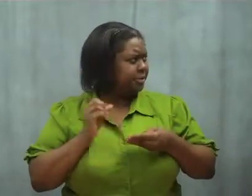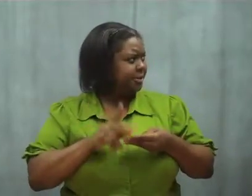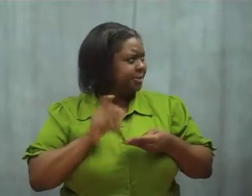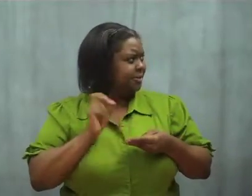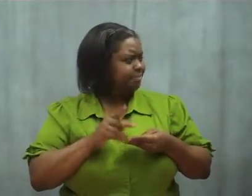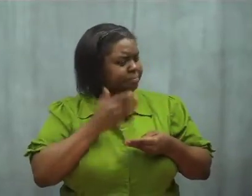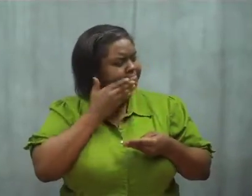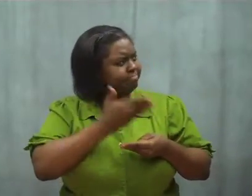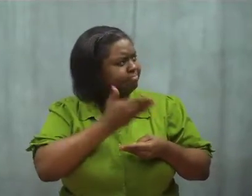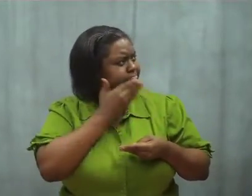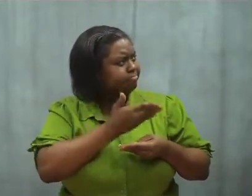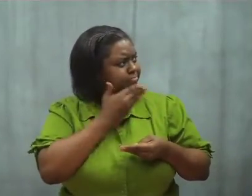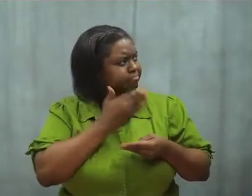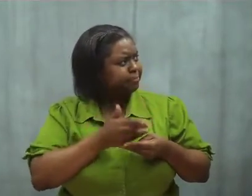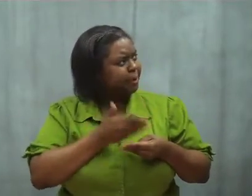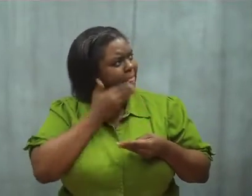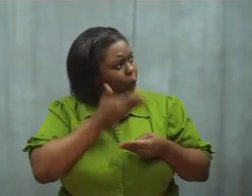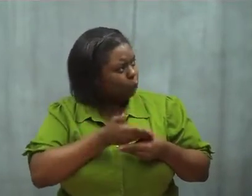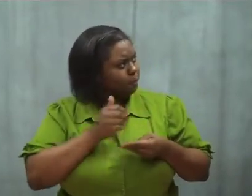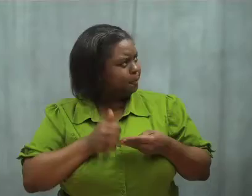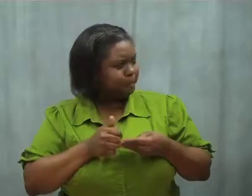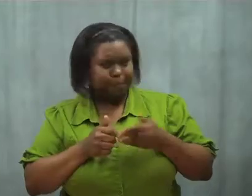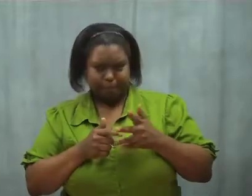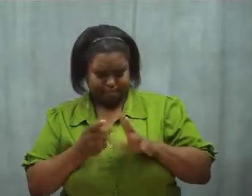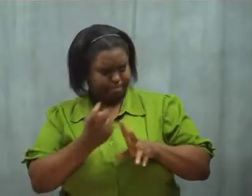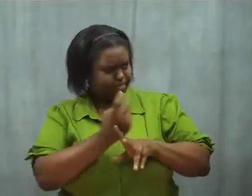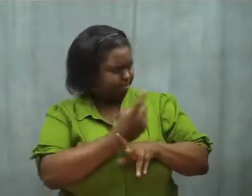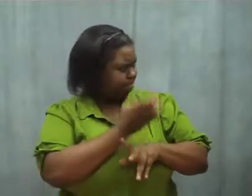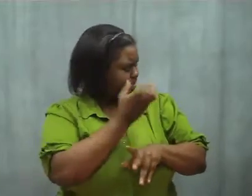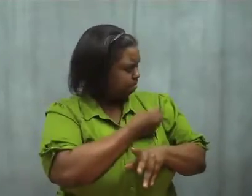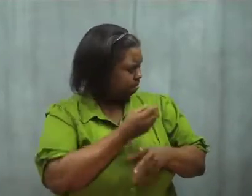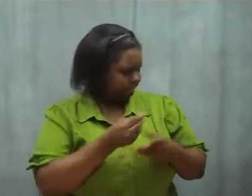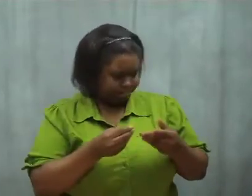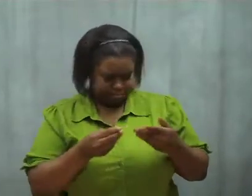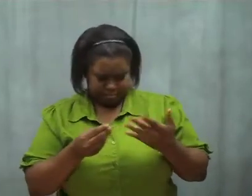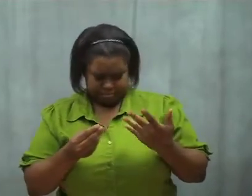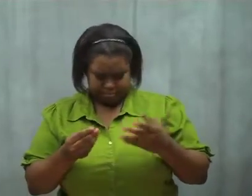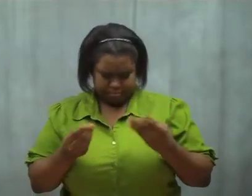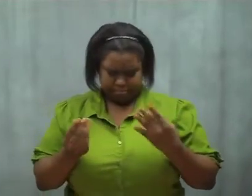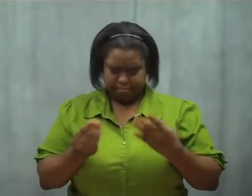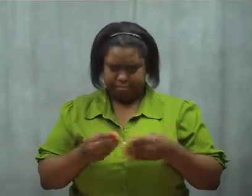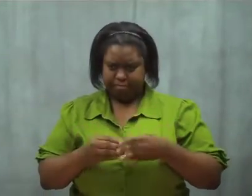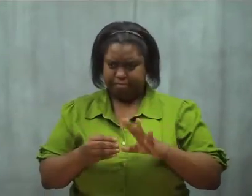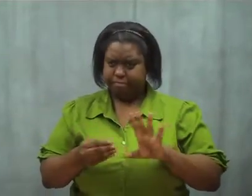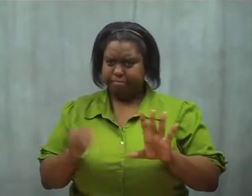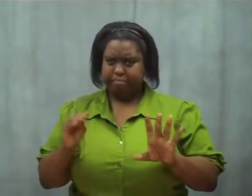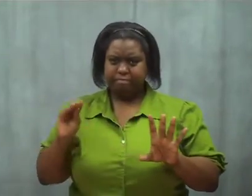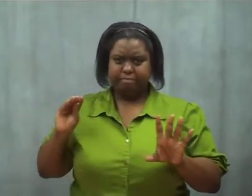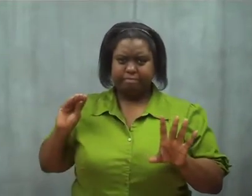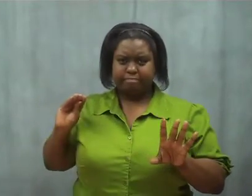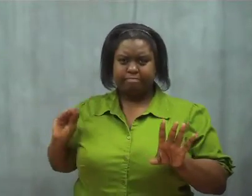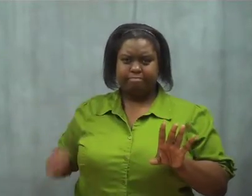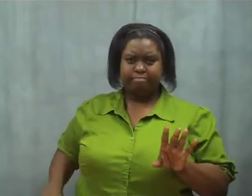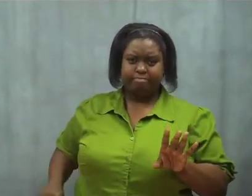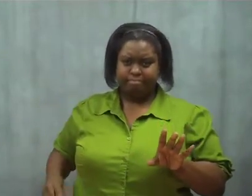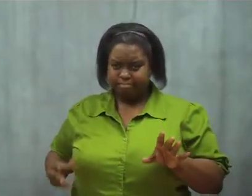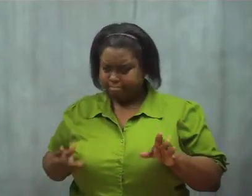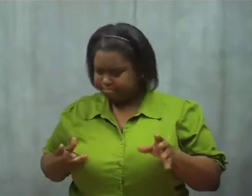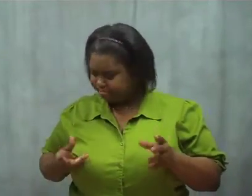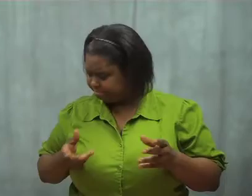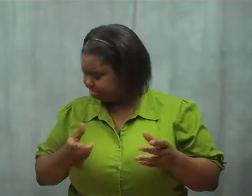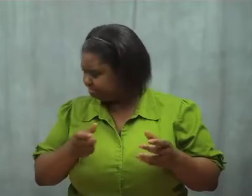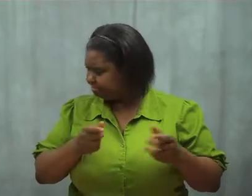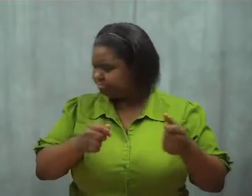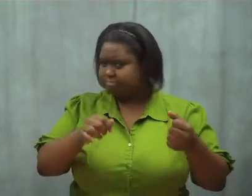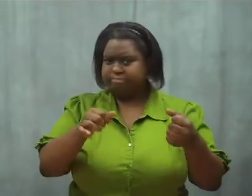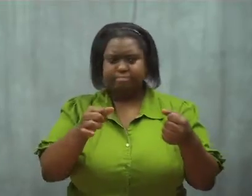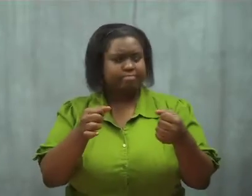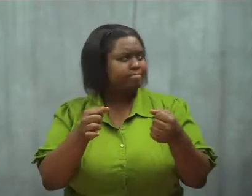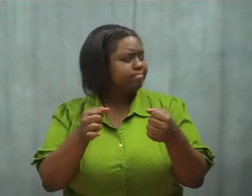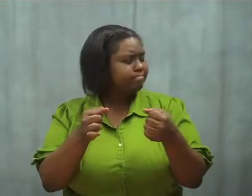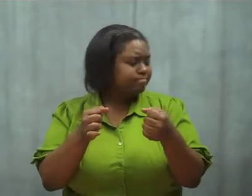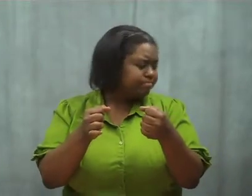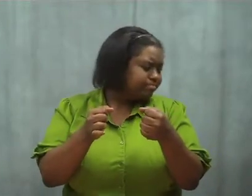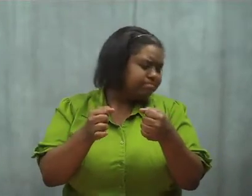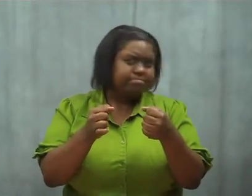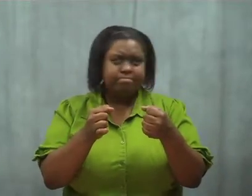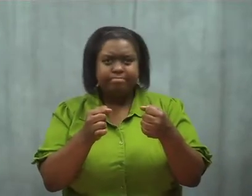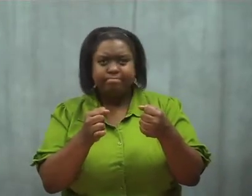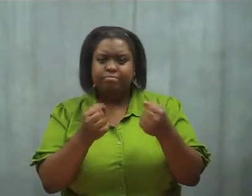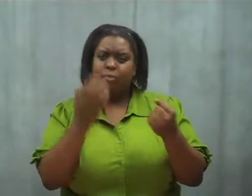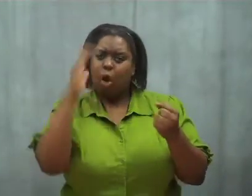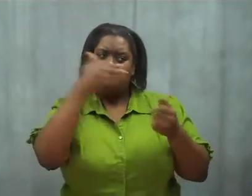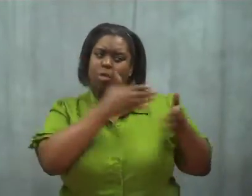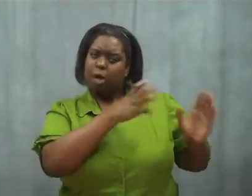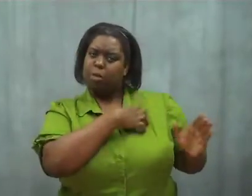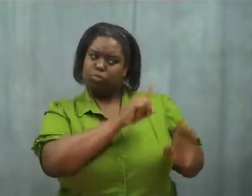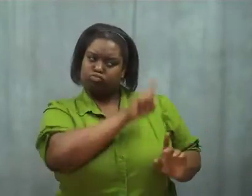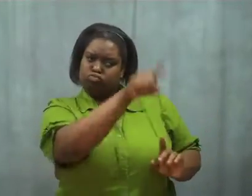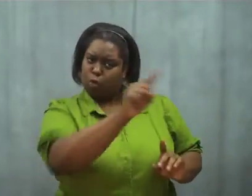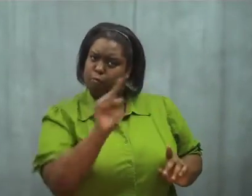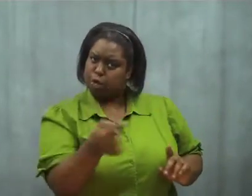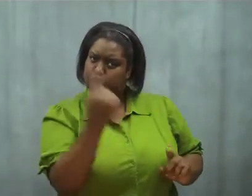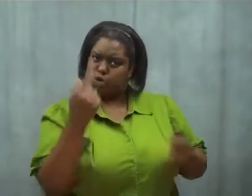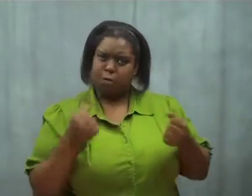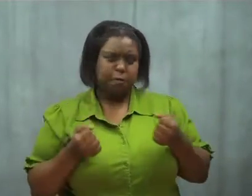My friend said, "Ok" and thanked her, and she went back to her car.